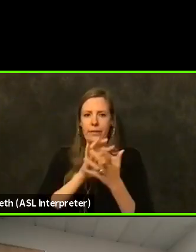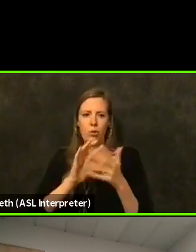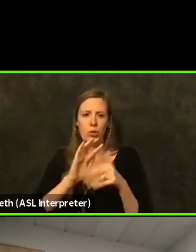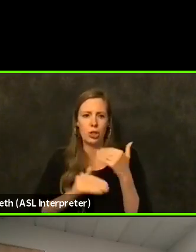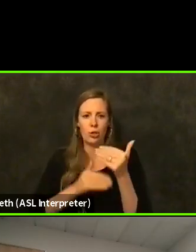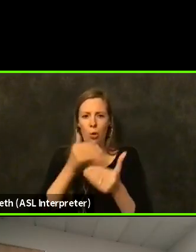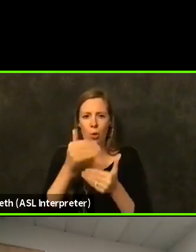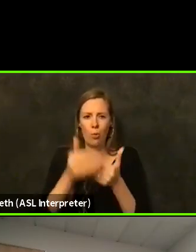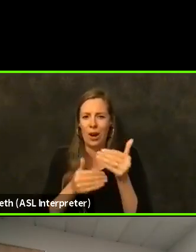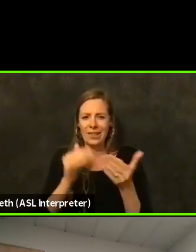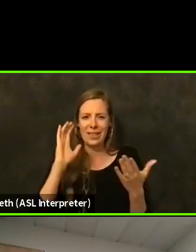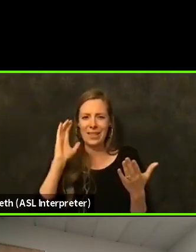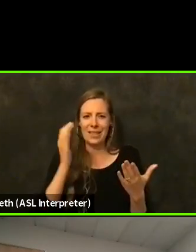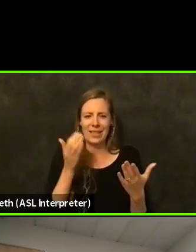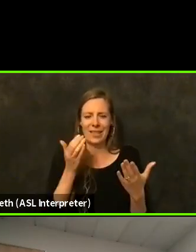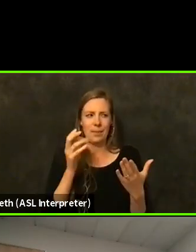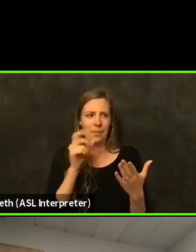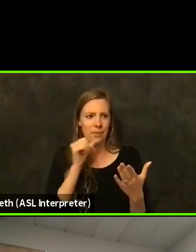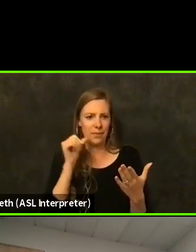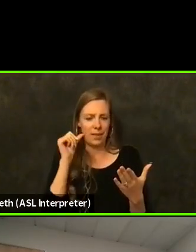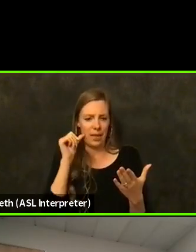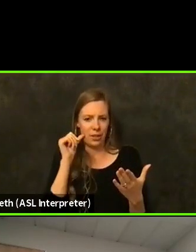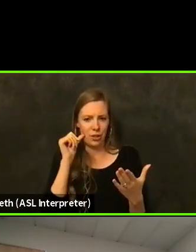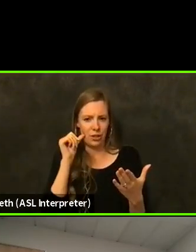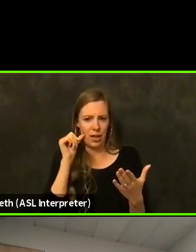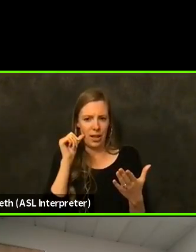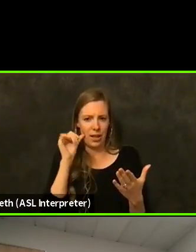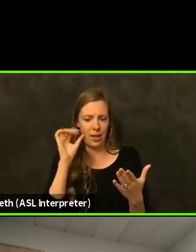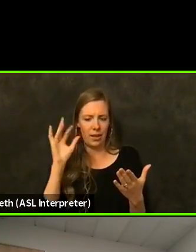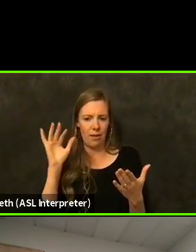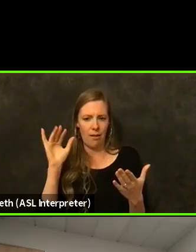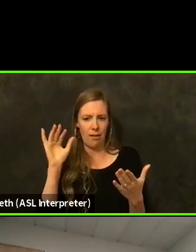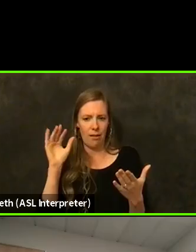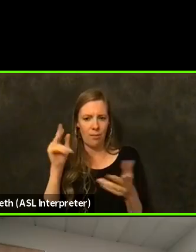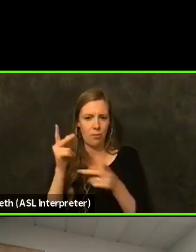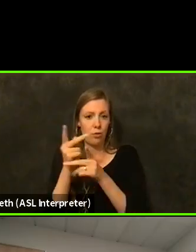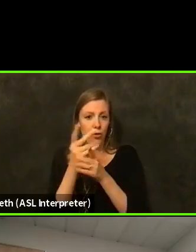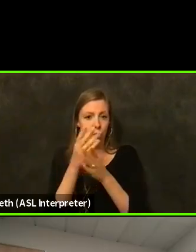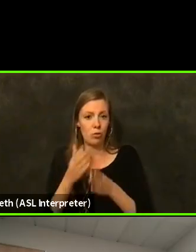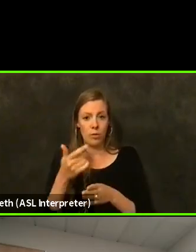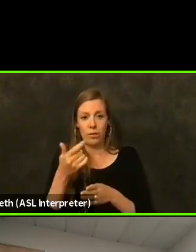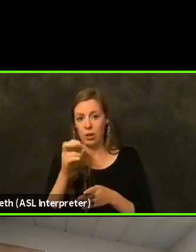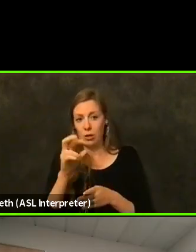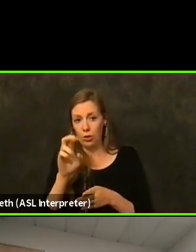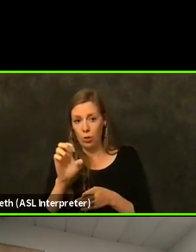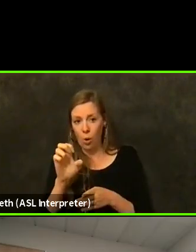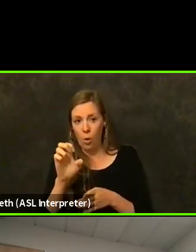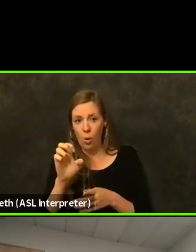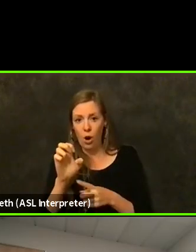It sounds yesterday, Dr. Supervisor Gorin had sort of stated that